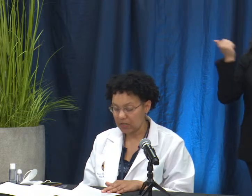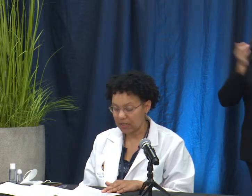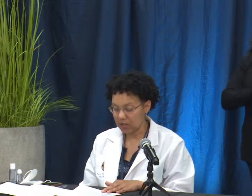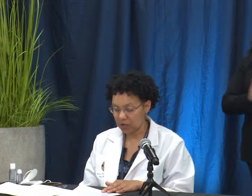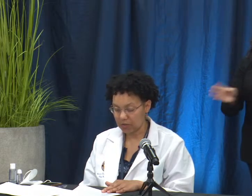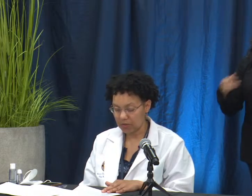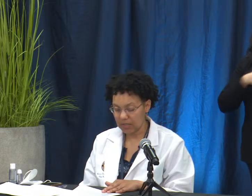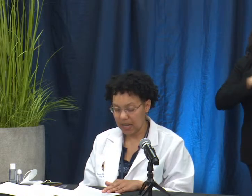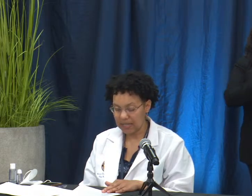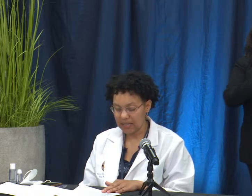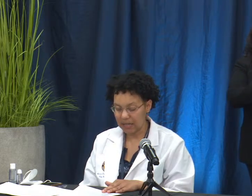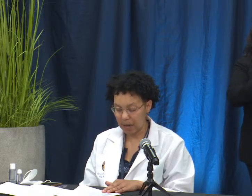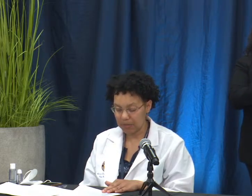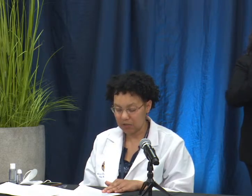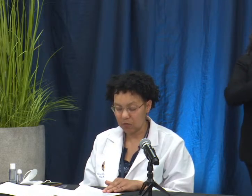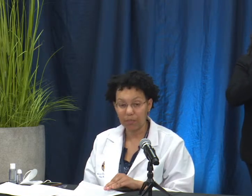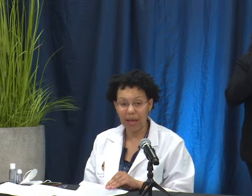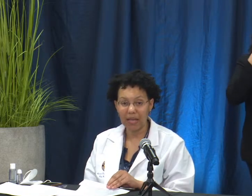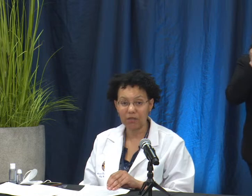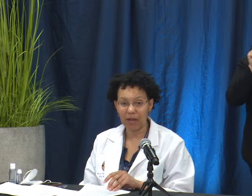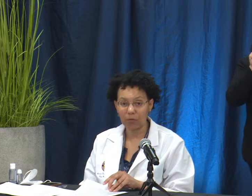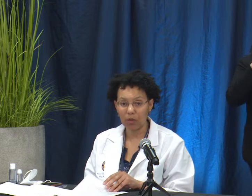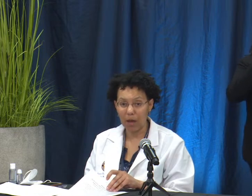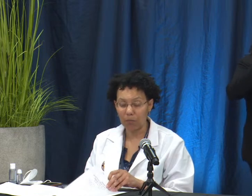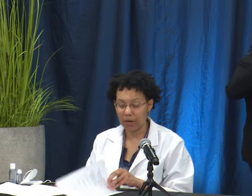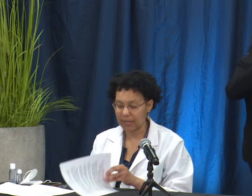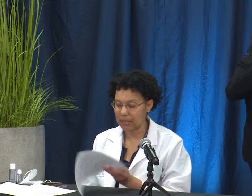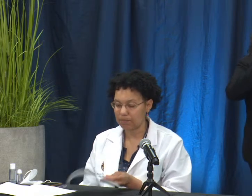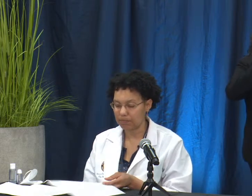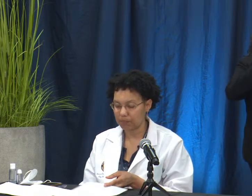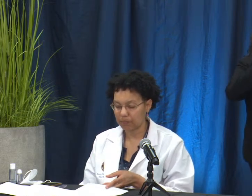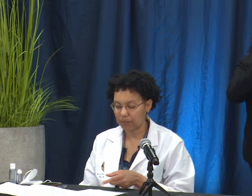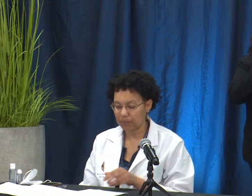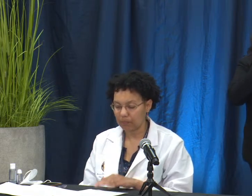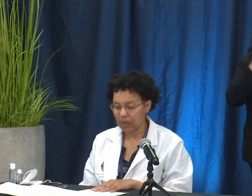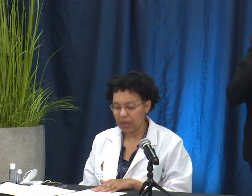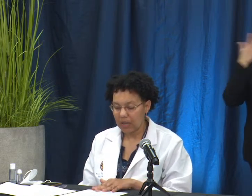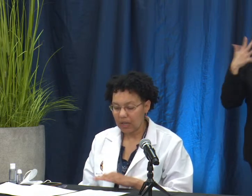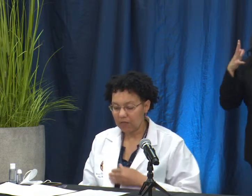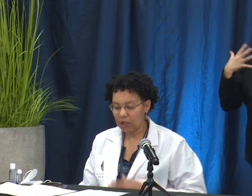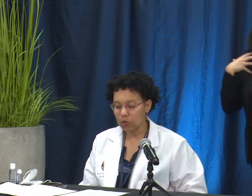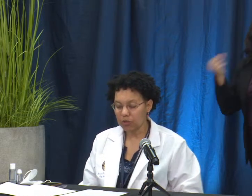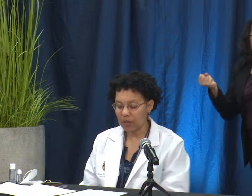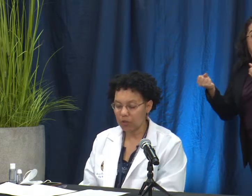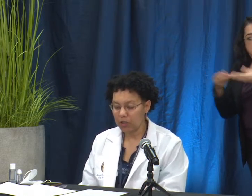disease occurs as has happened with past viral outbreaks. If you or someone you